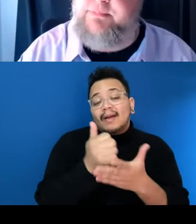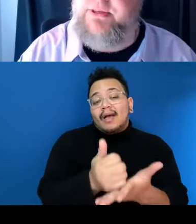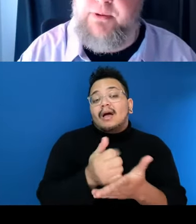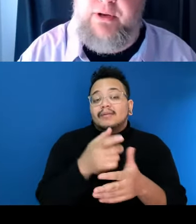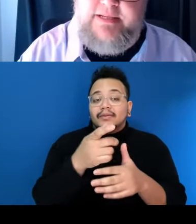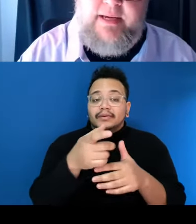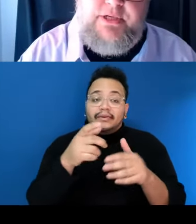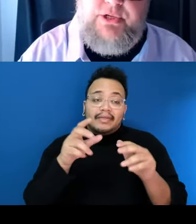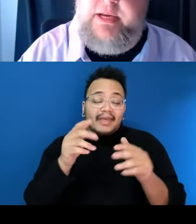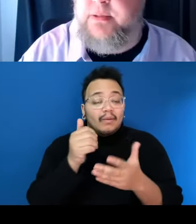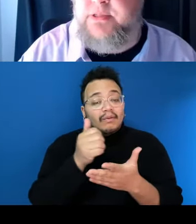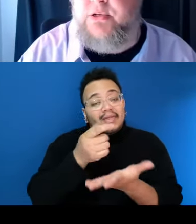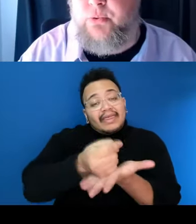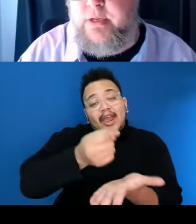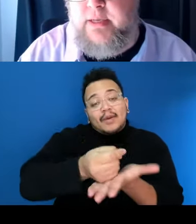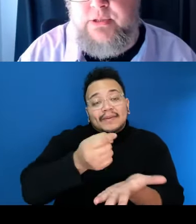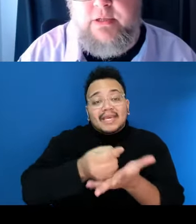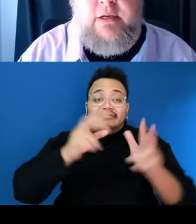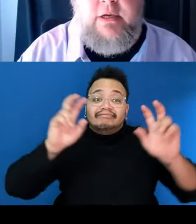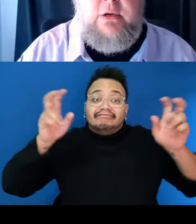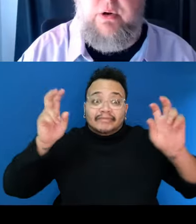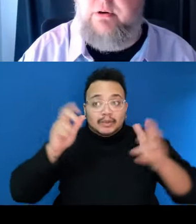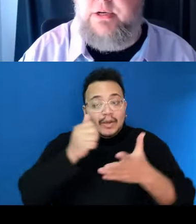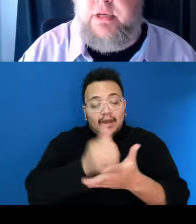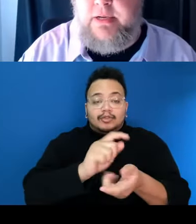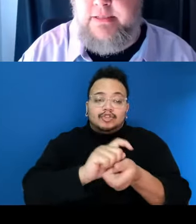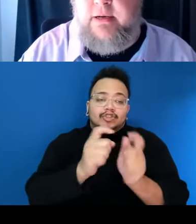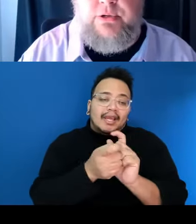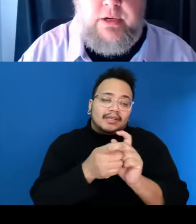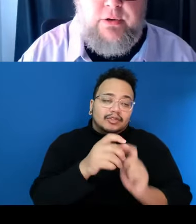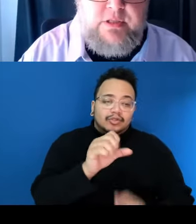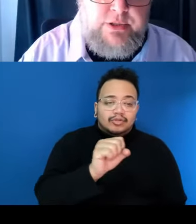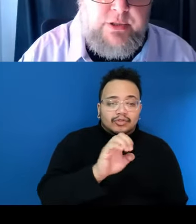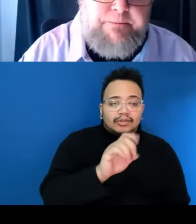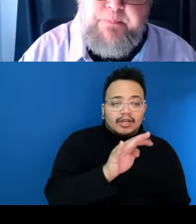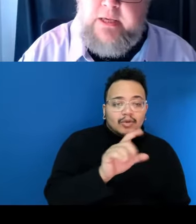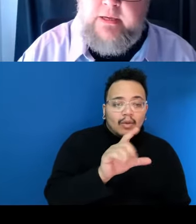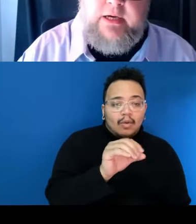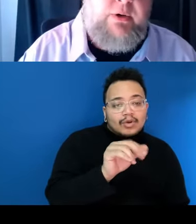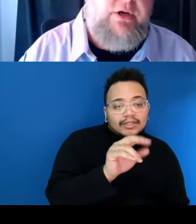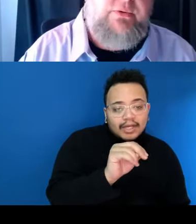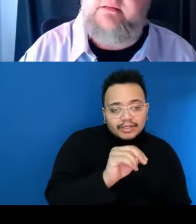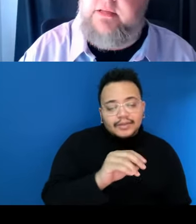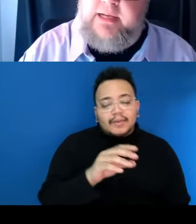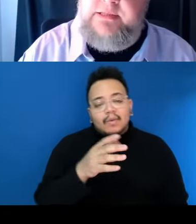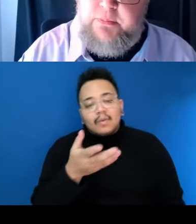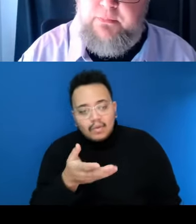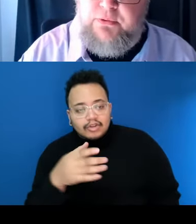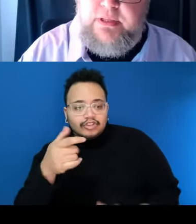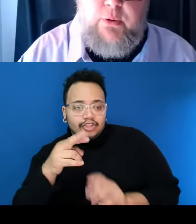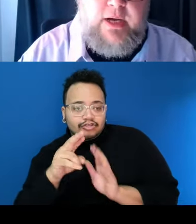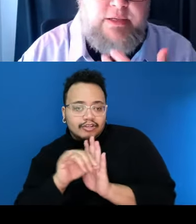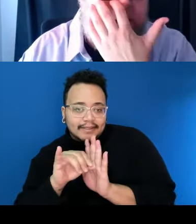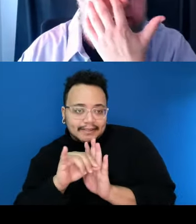a therapeutic attempt to change someone's sexual orientation or their gender identity or gender expression. We know that lots of people in the US,